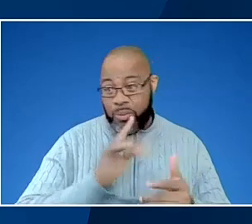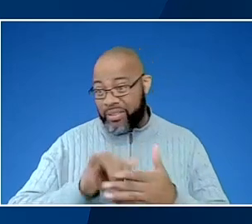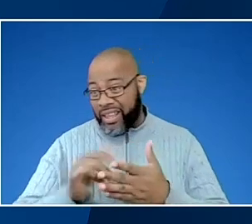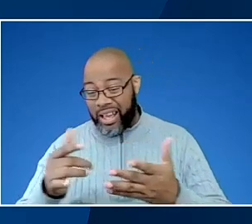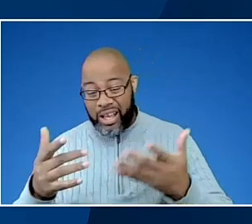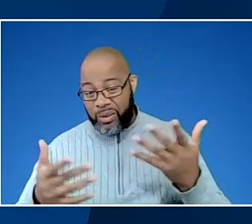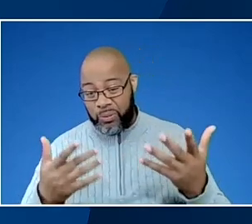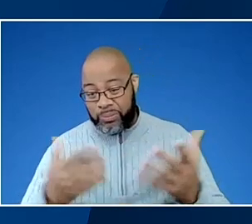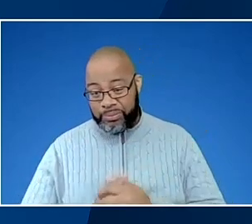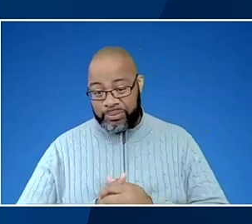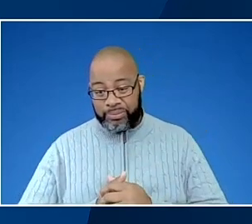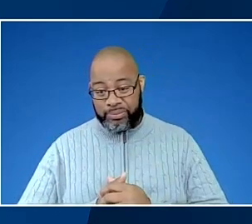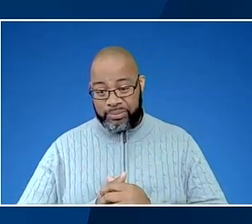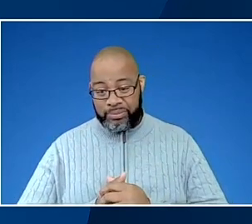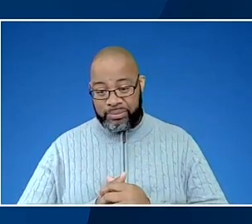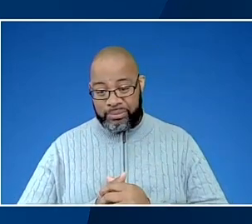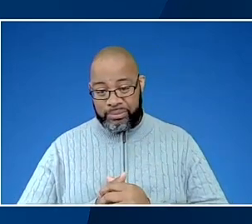It's up to you all.